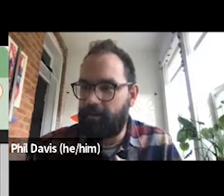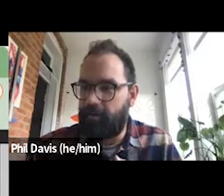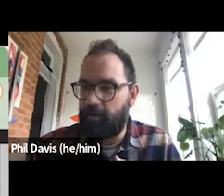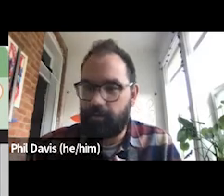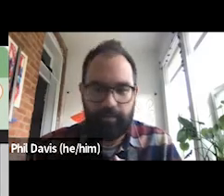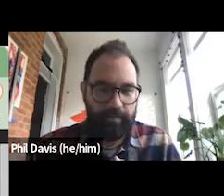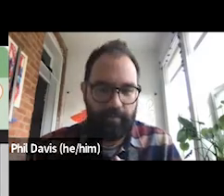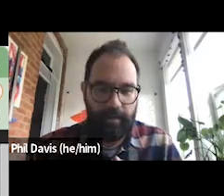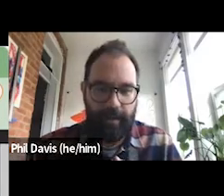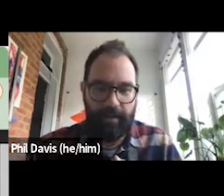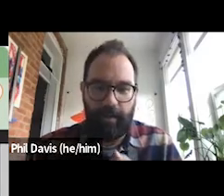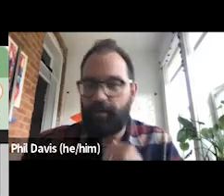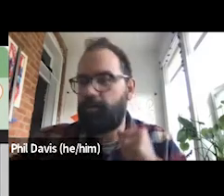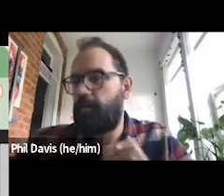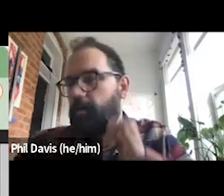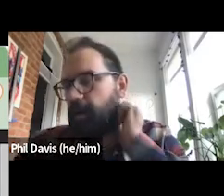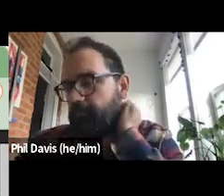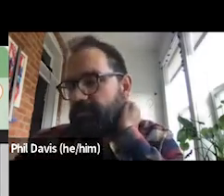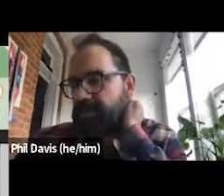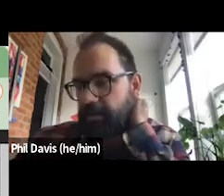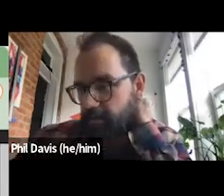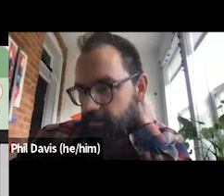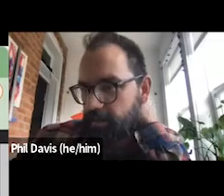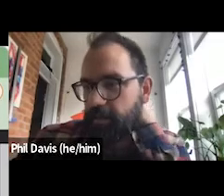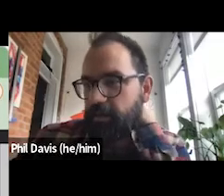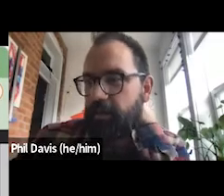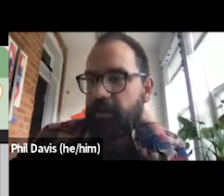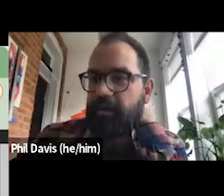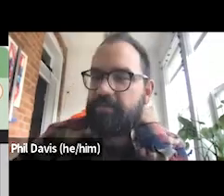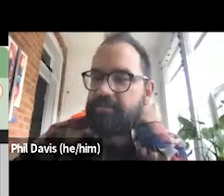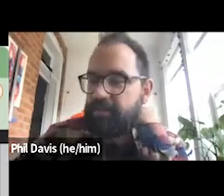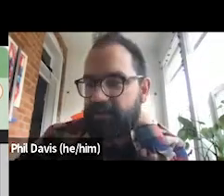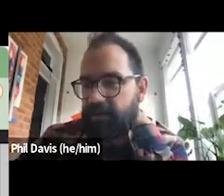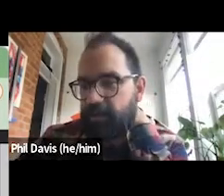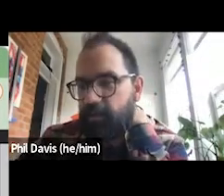You know I would say yeah.